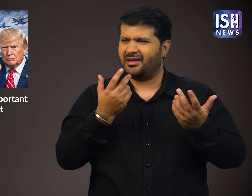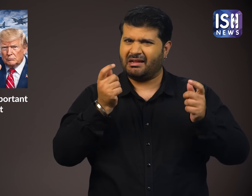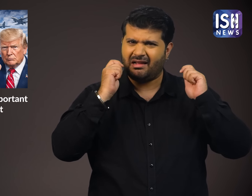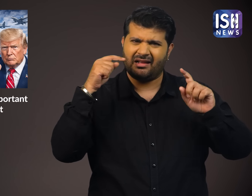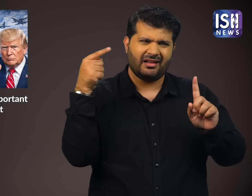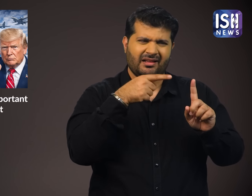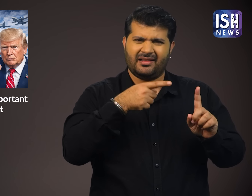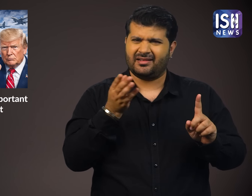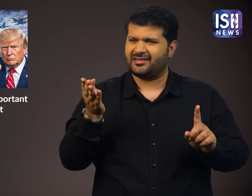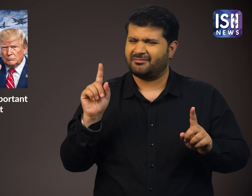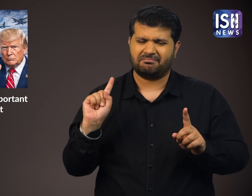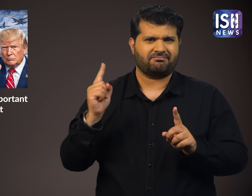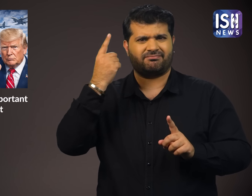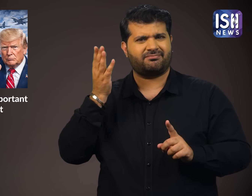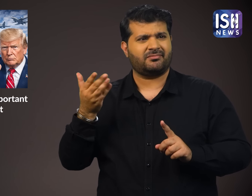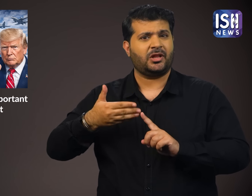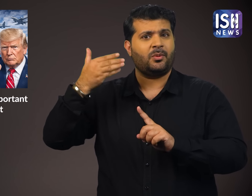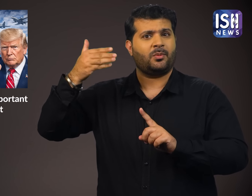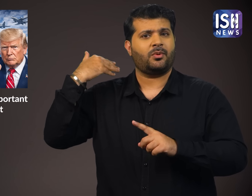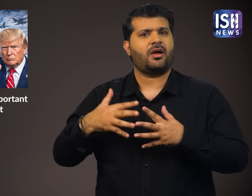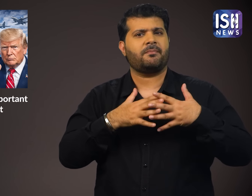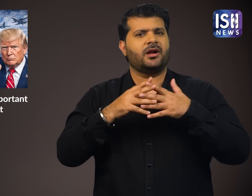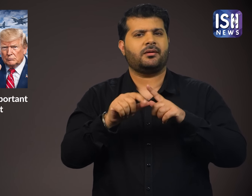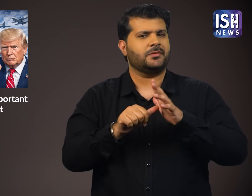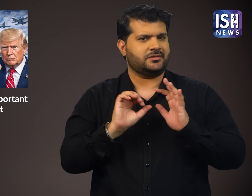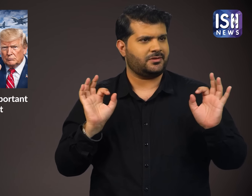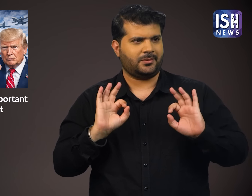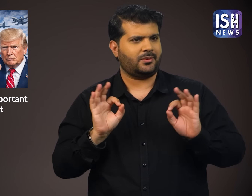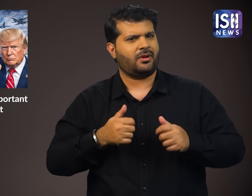Especially, Greenland. Some believe he would be the first U.S. president to do so.